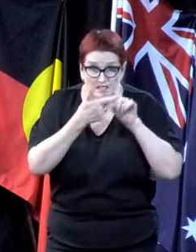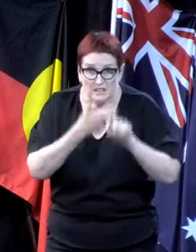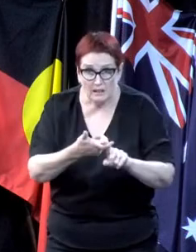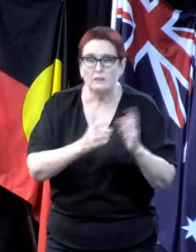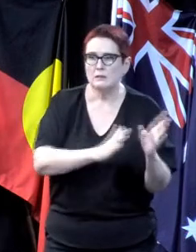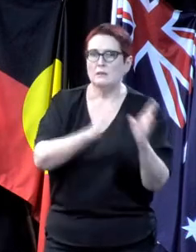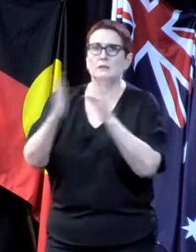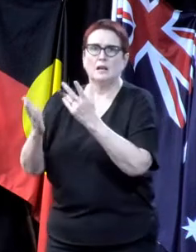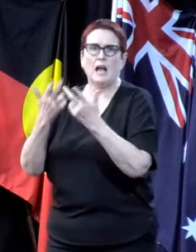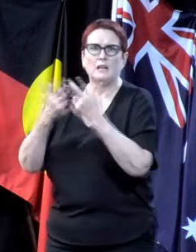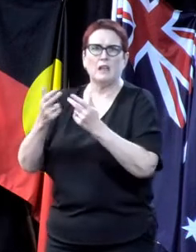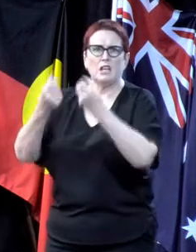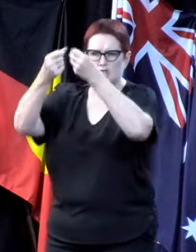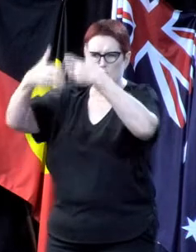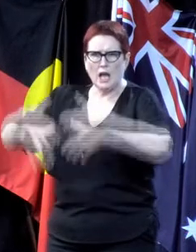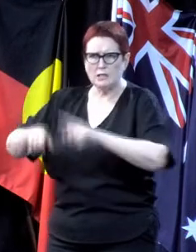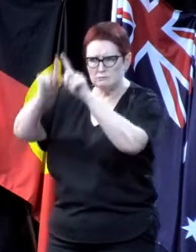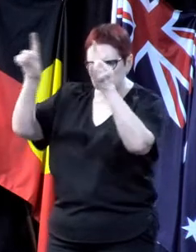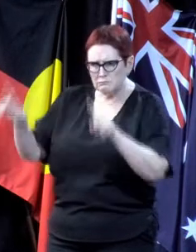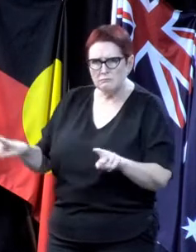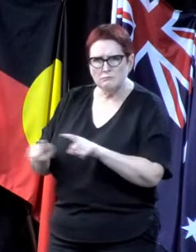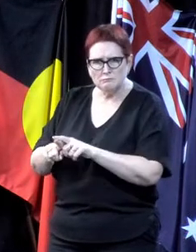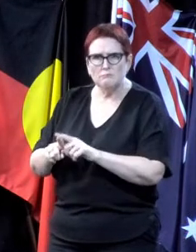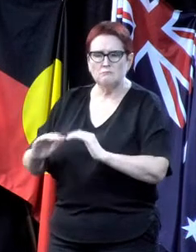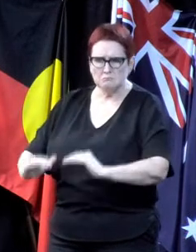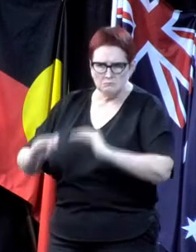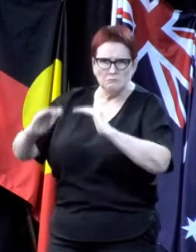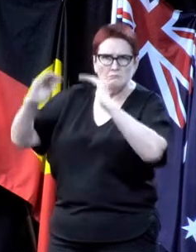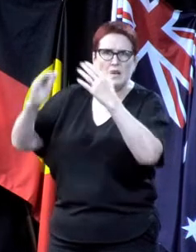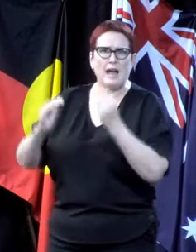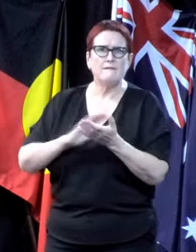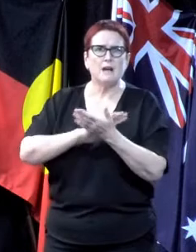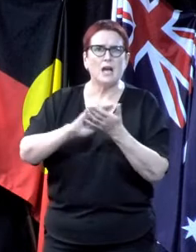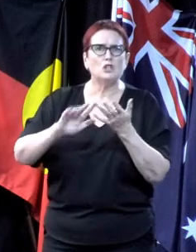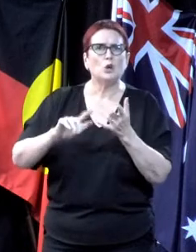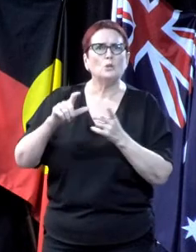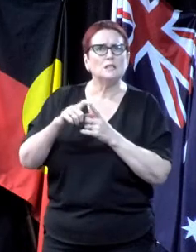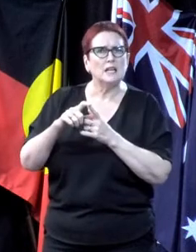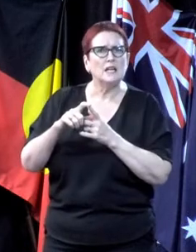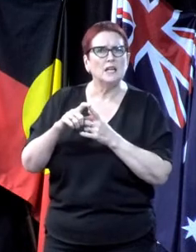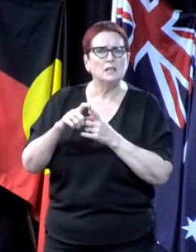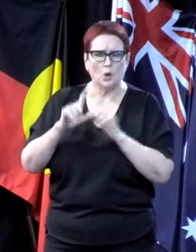so it would proceed. We have... We have HODs who are responsible for year levels. And HOD is a Head of Department?